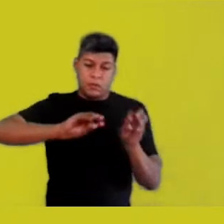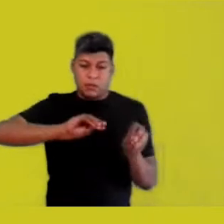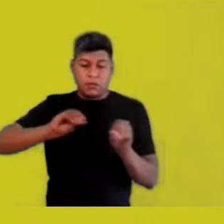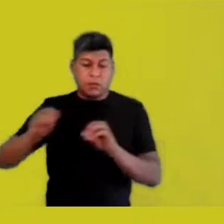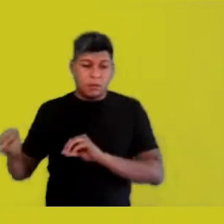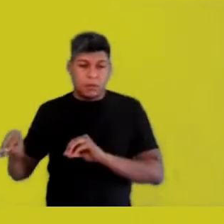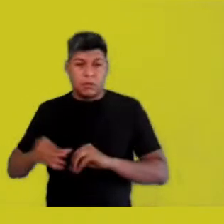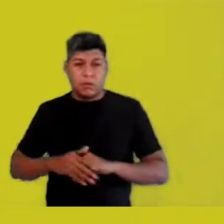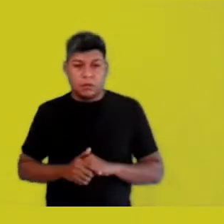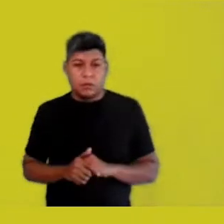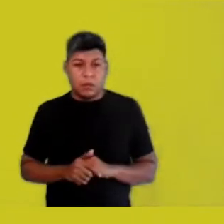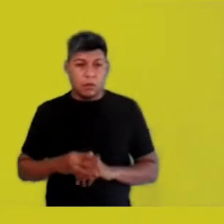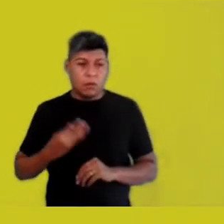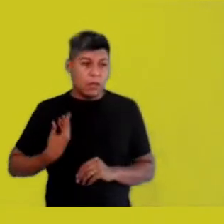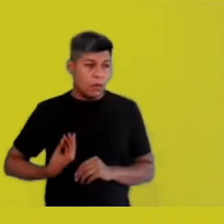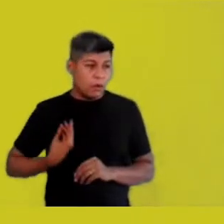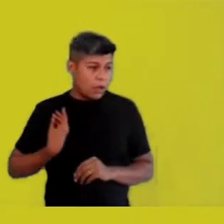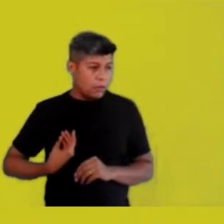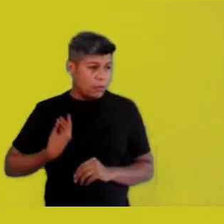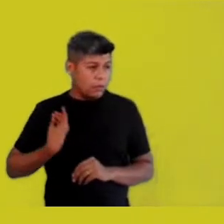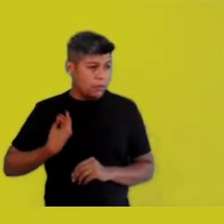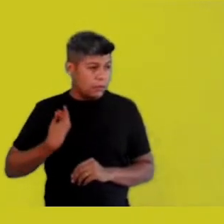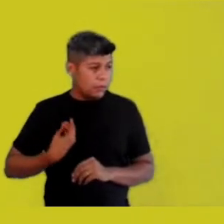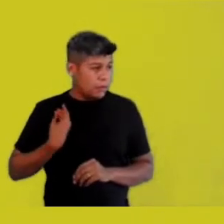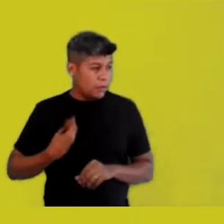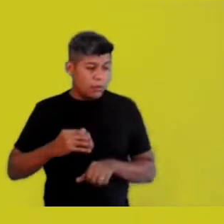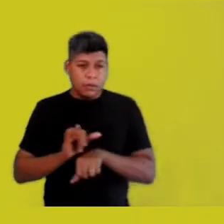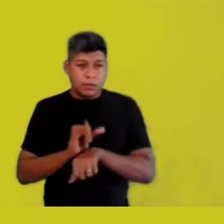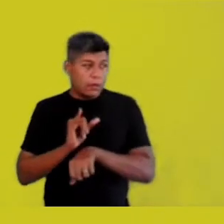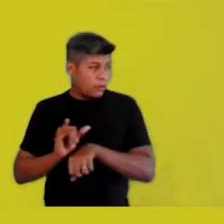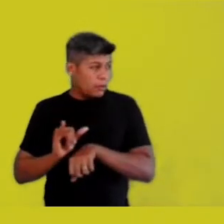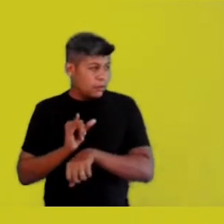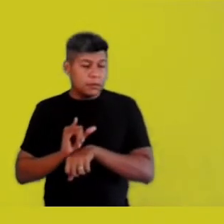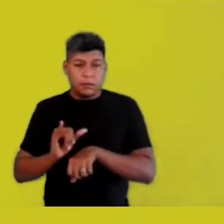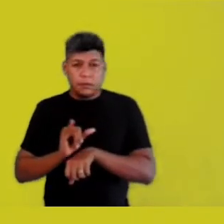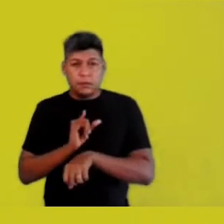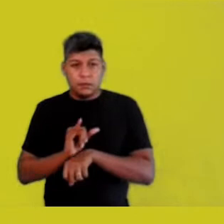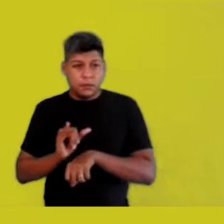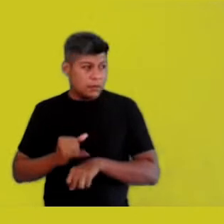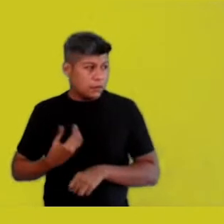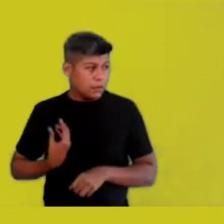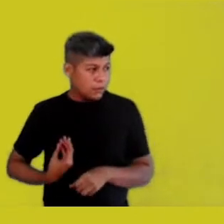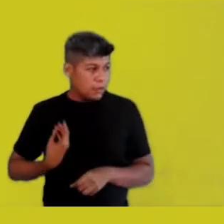And when I mention displacements here, I’m not necessarily talking about